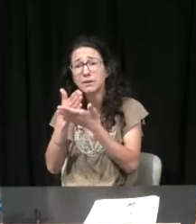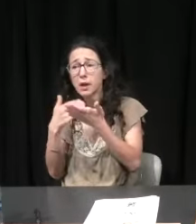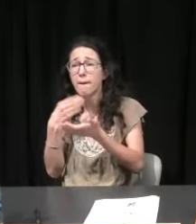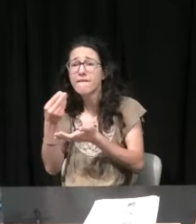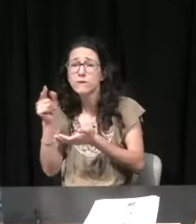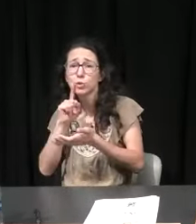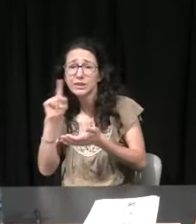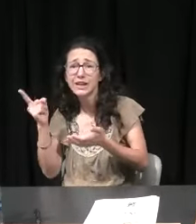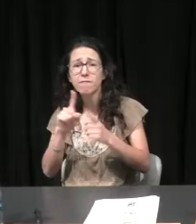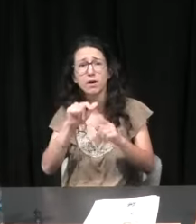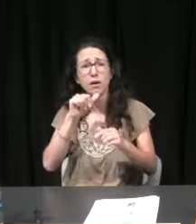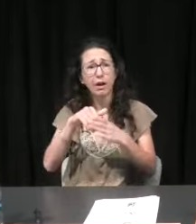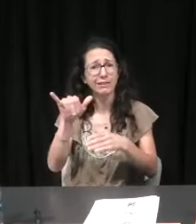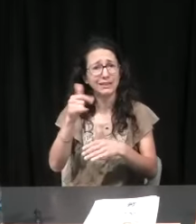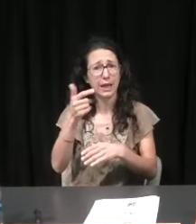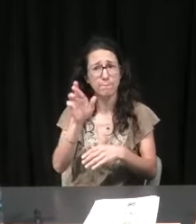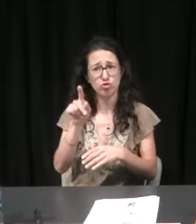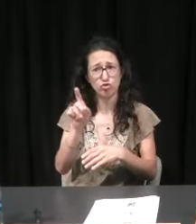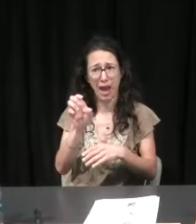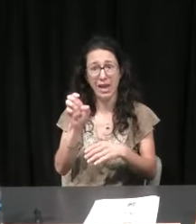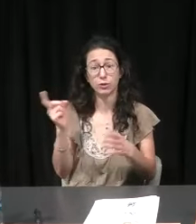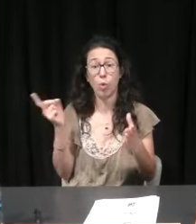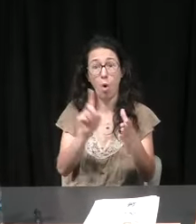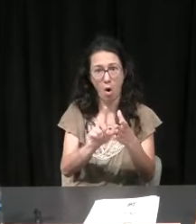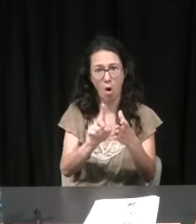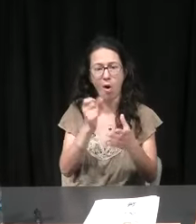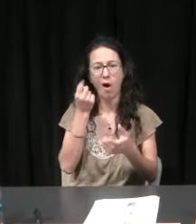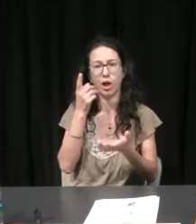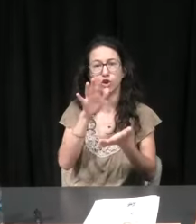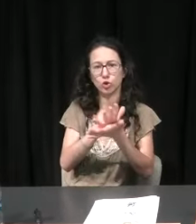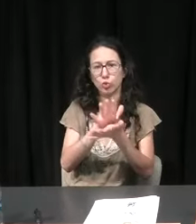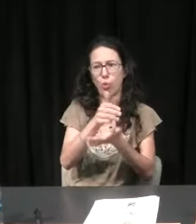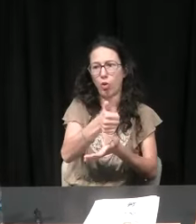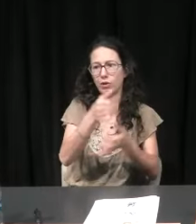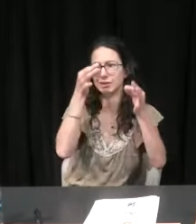only deaf child in the class or there may be a few deaf children in a specific grade or in